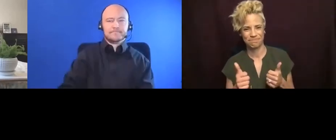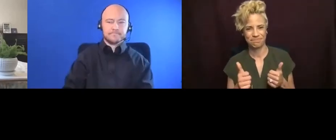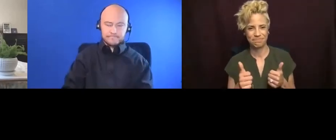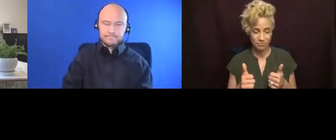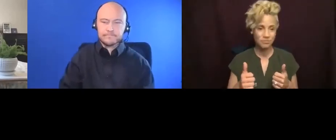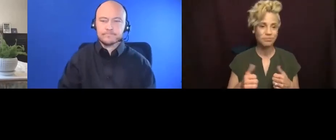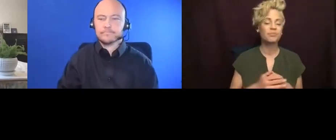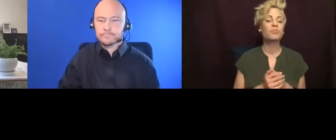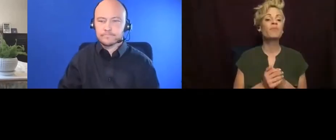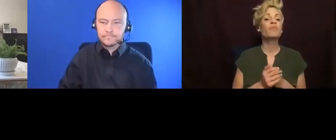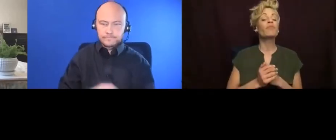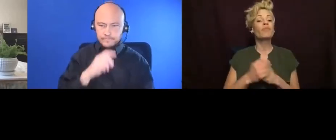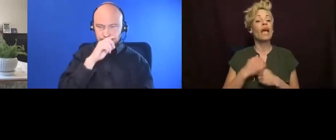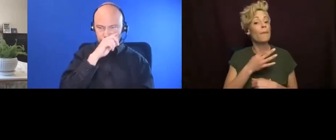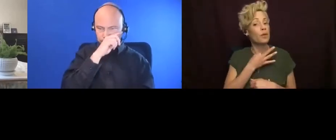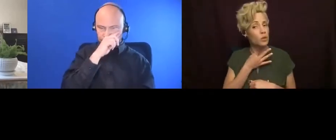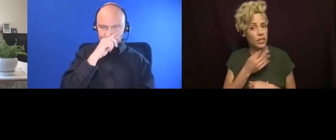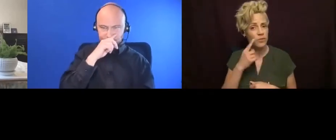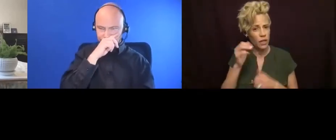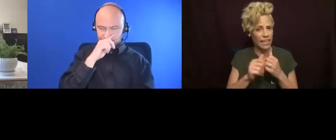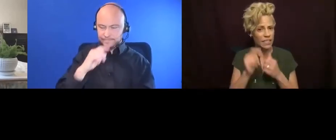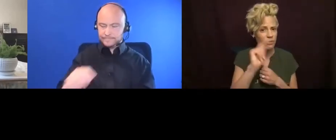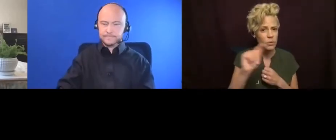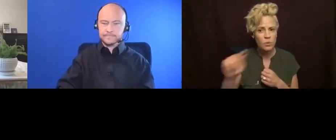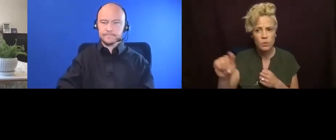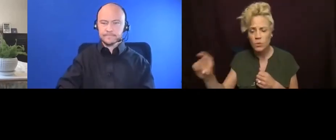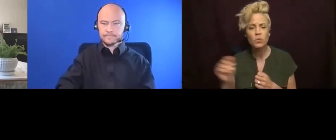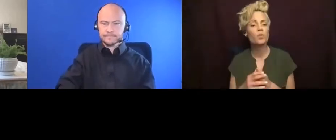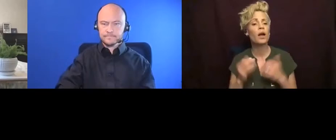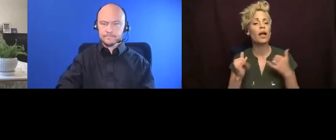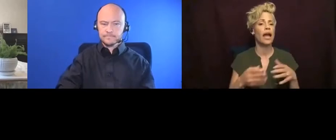how accessible has the move to all virtual been for you